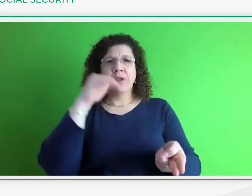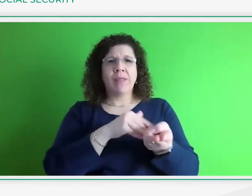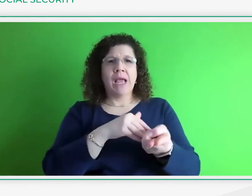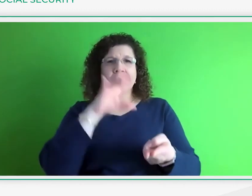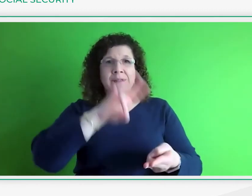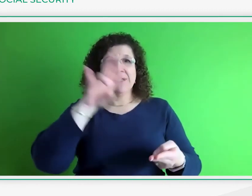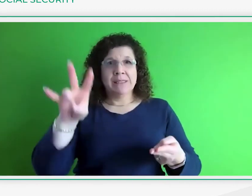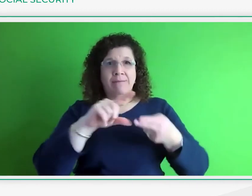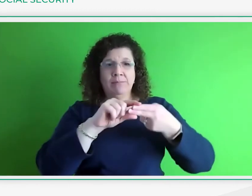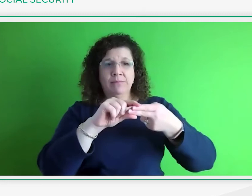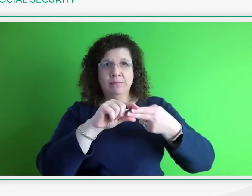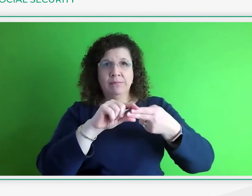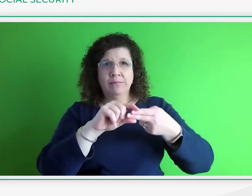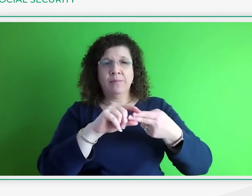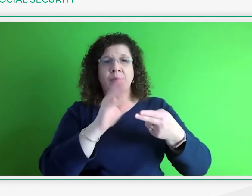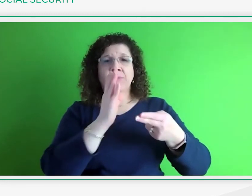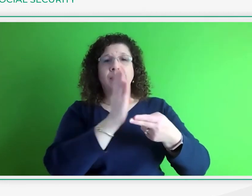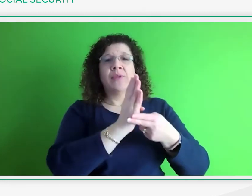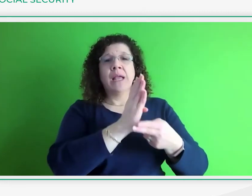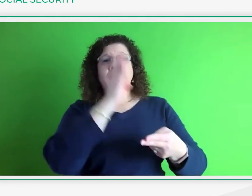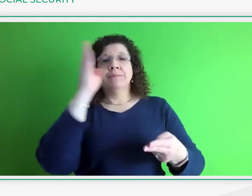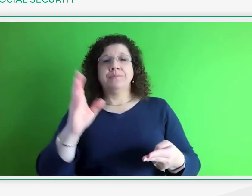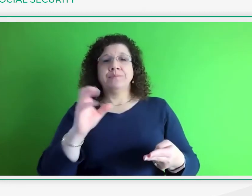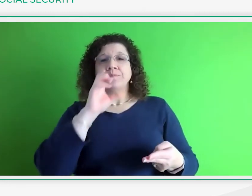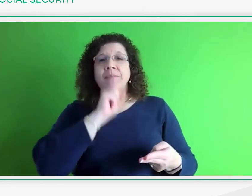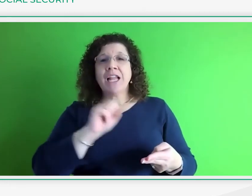For a total of $3,077.